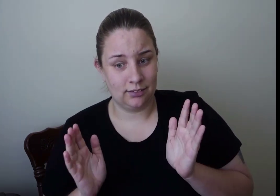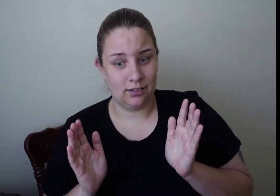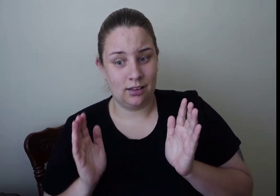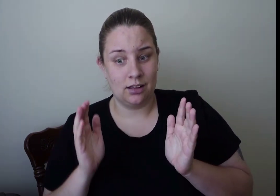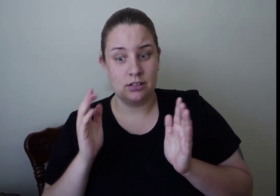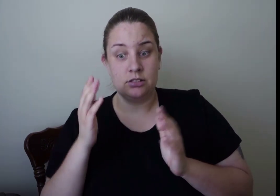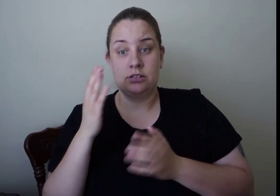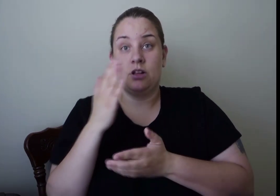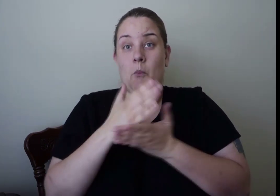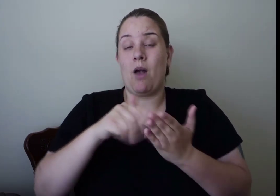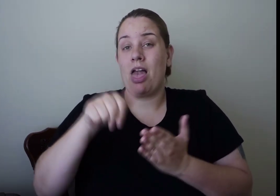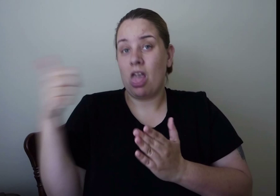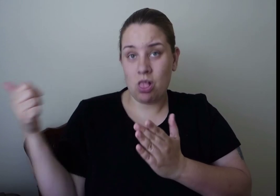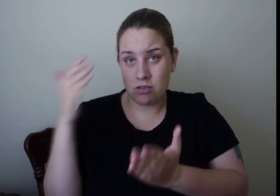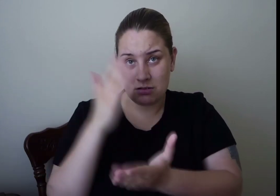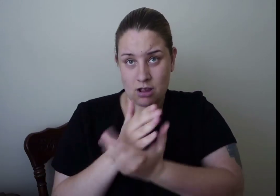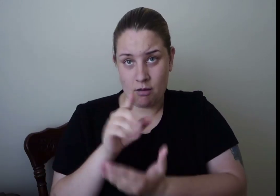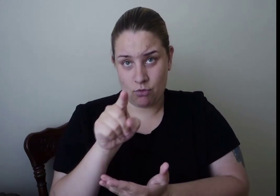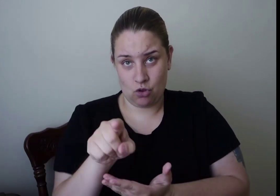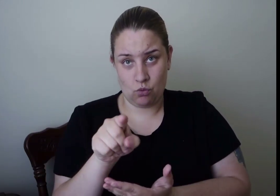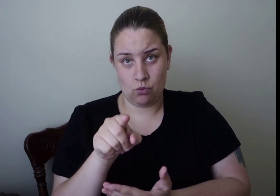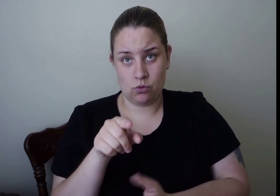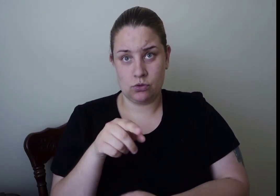Someone else stopped you.